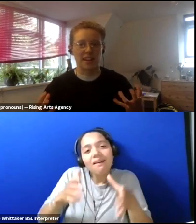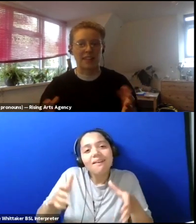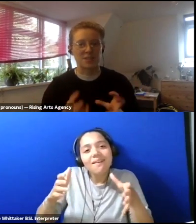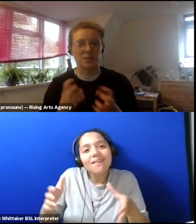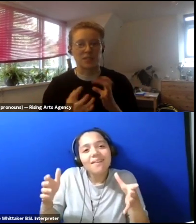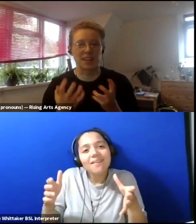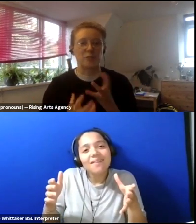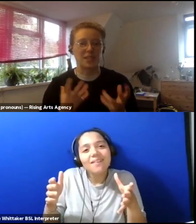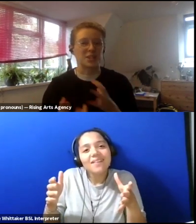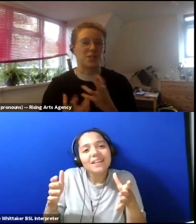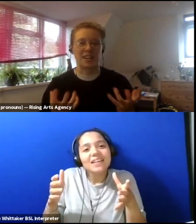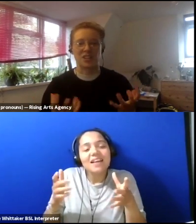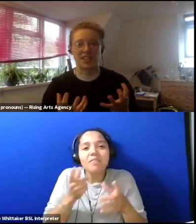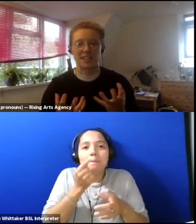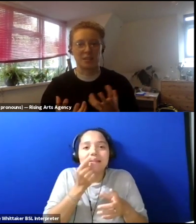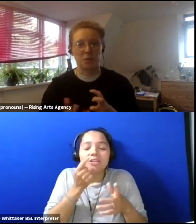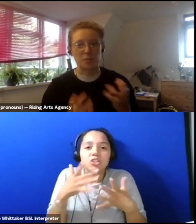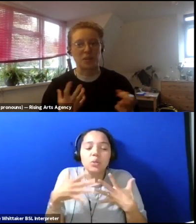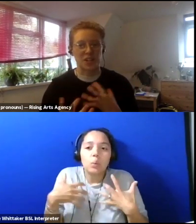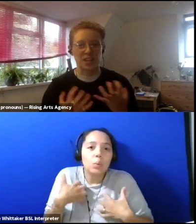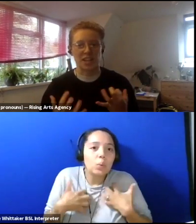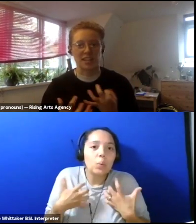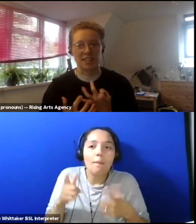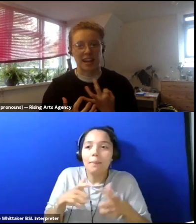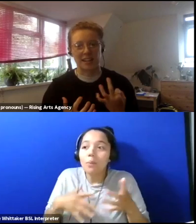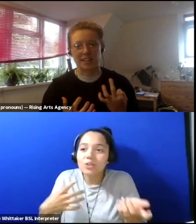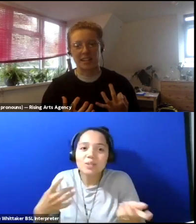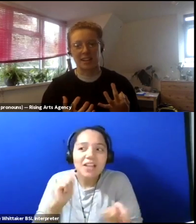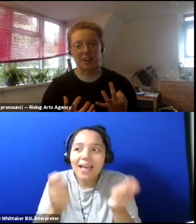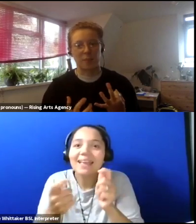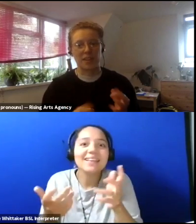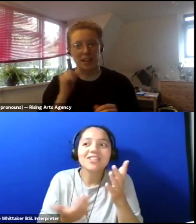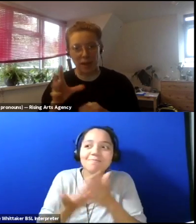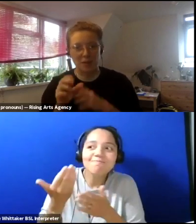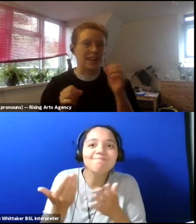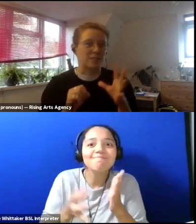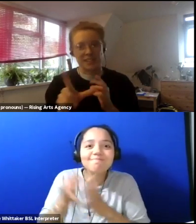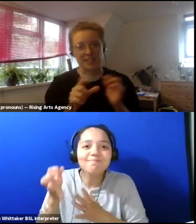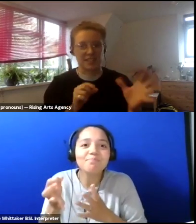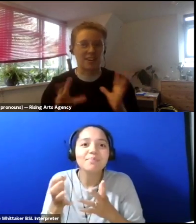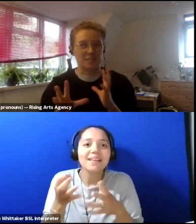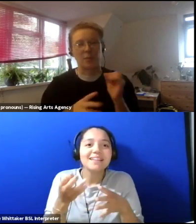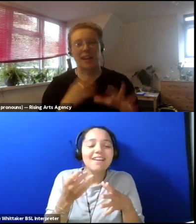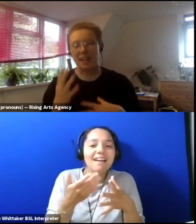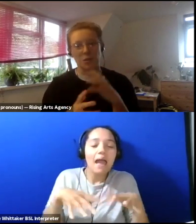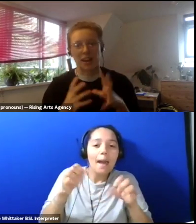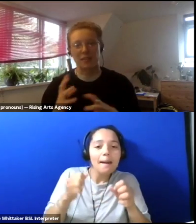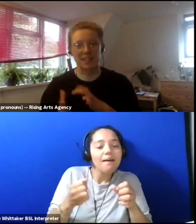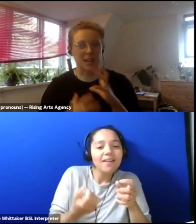And there's all of this potential energy where people want to change things. And it's happening in fits and starts, but we're getting more slick